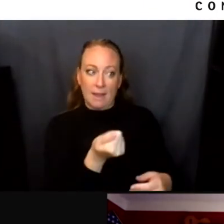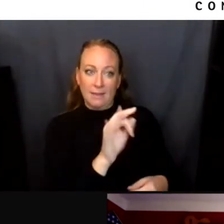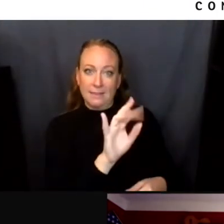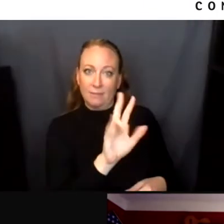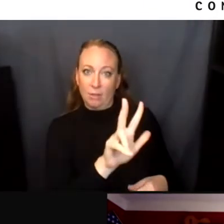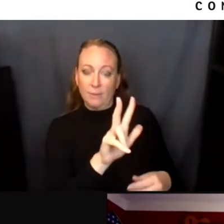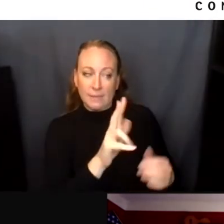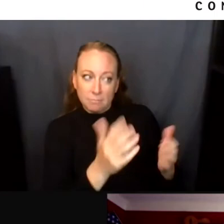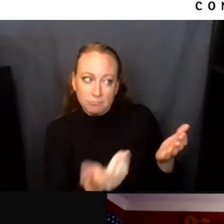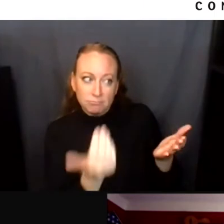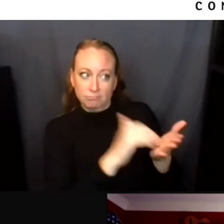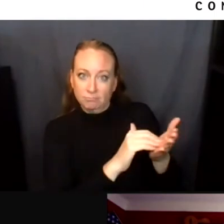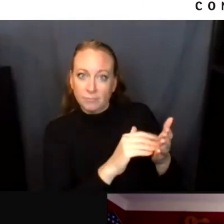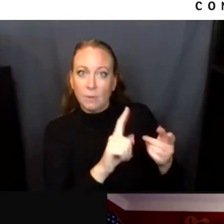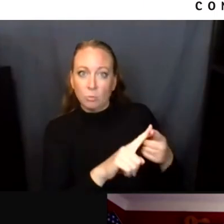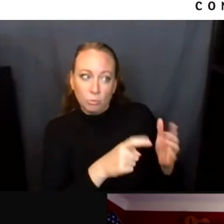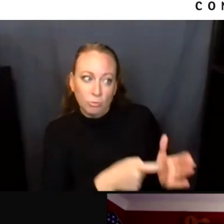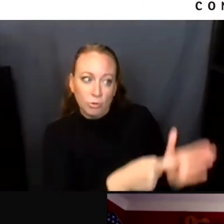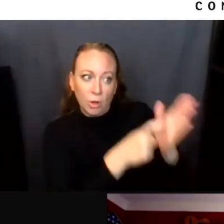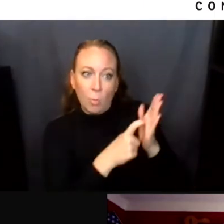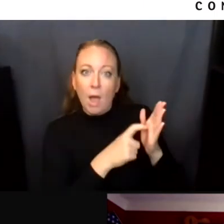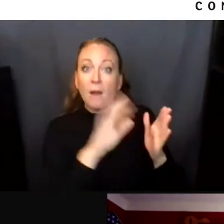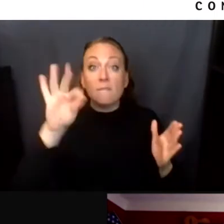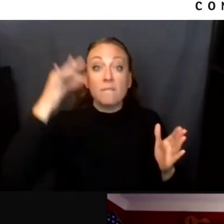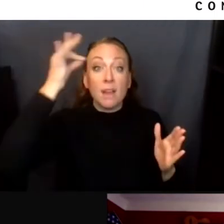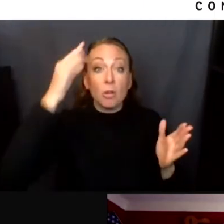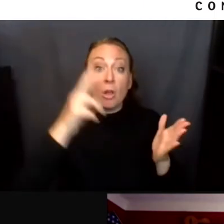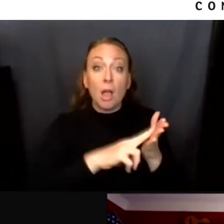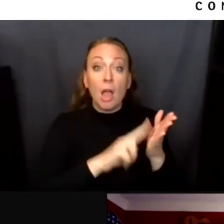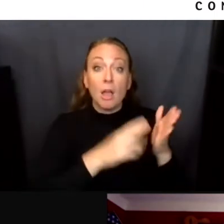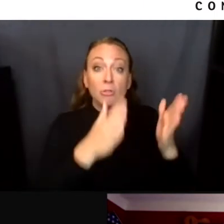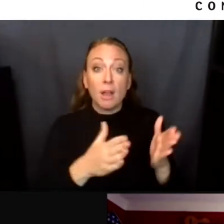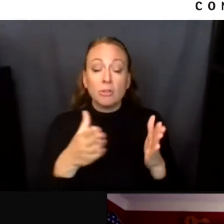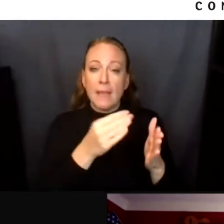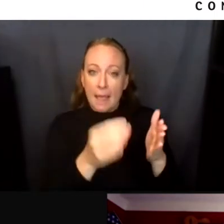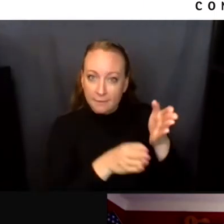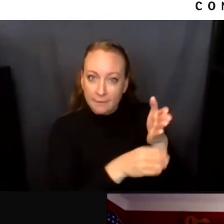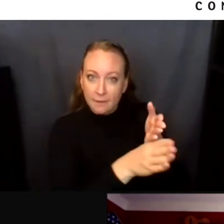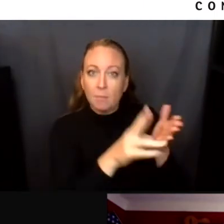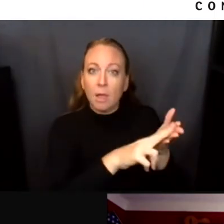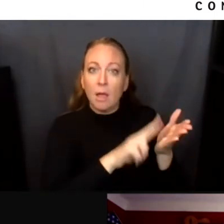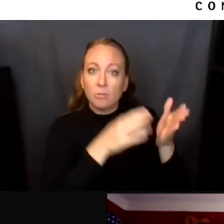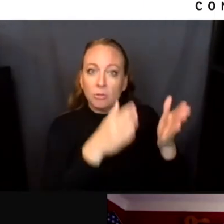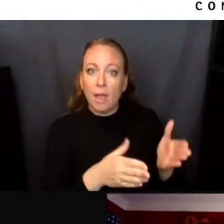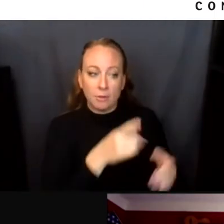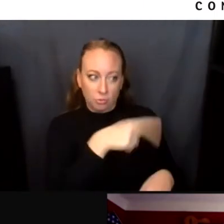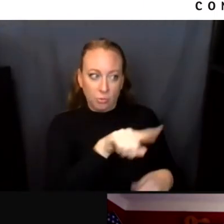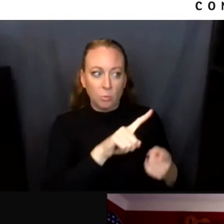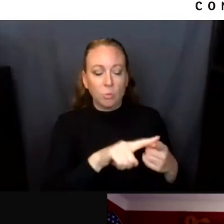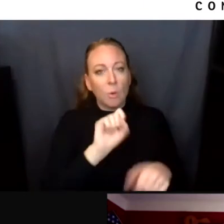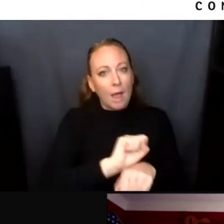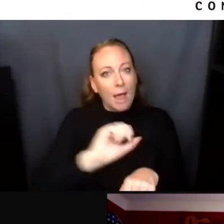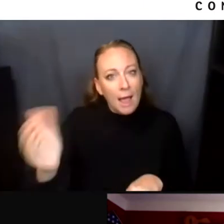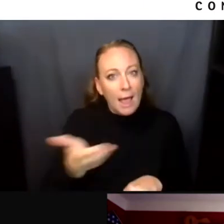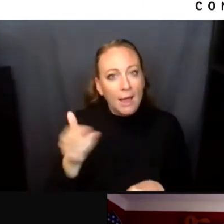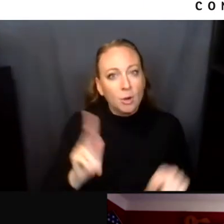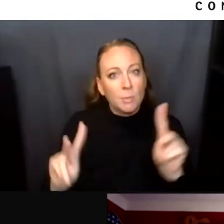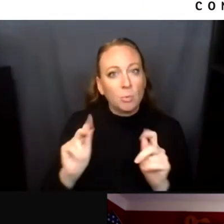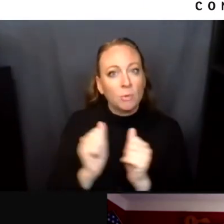requiring federal contractors and subcontractors to hire people with disabilities as they had been doing